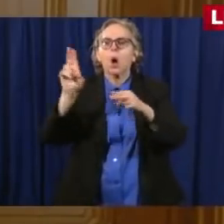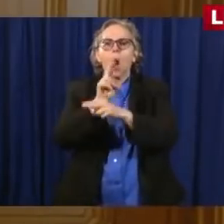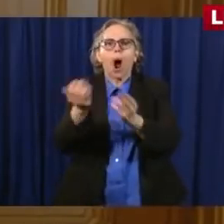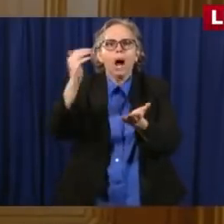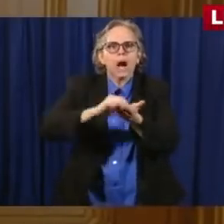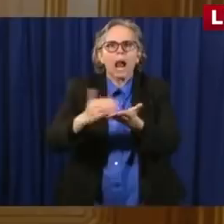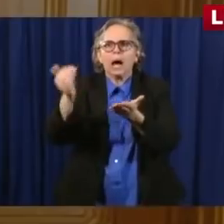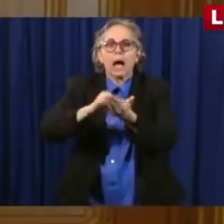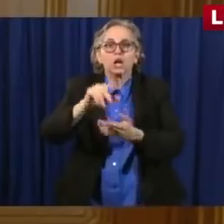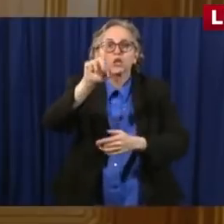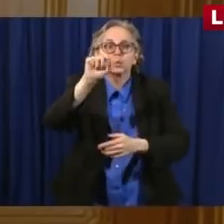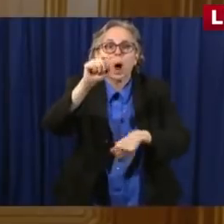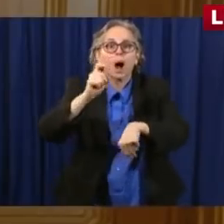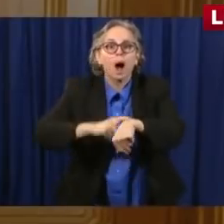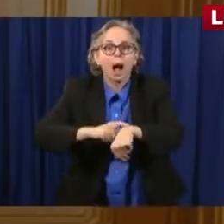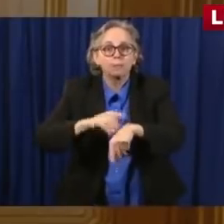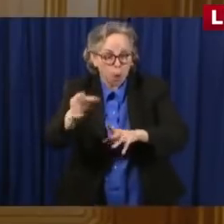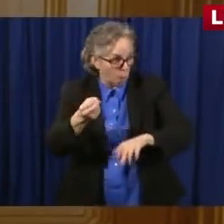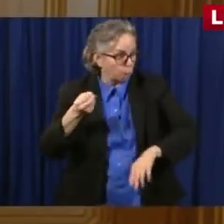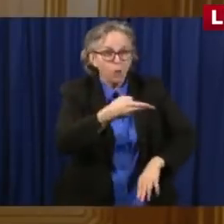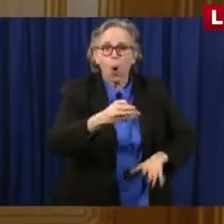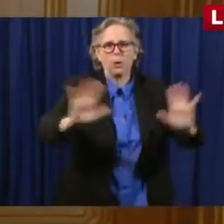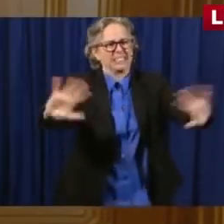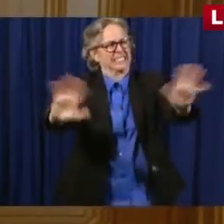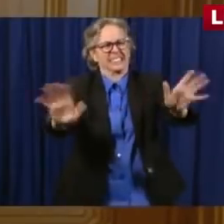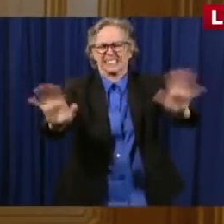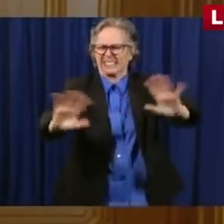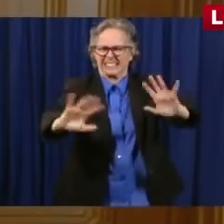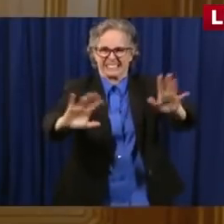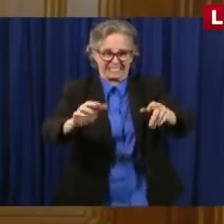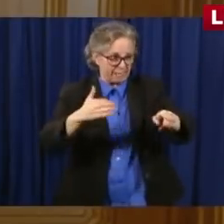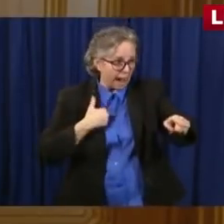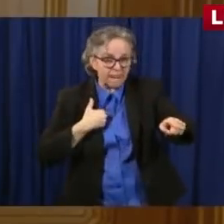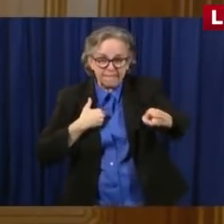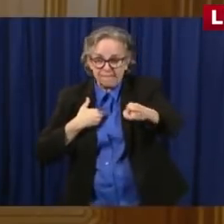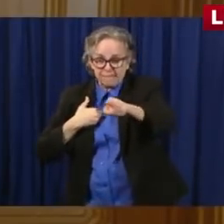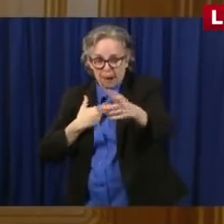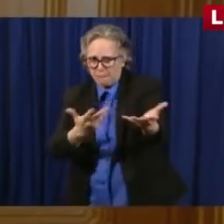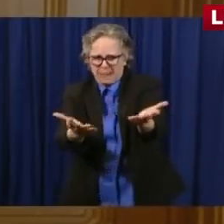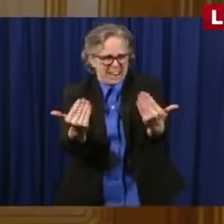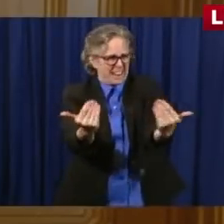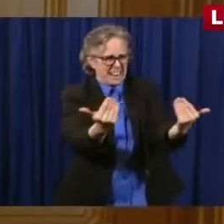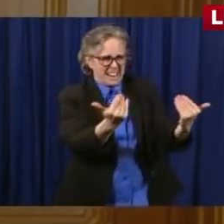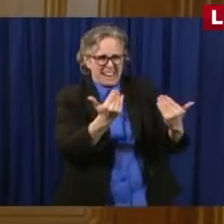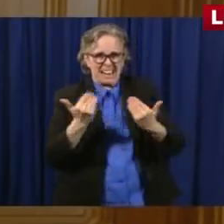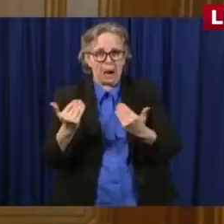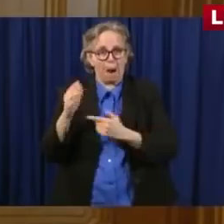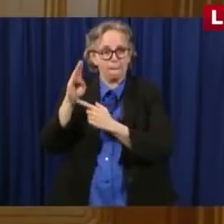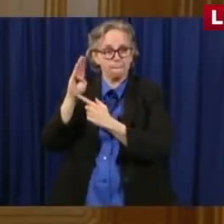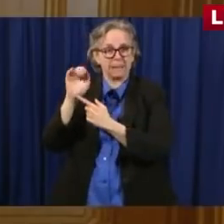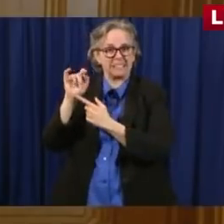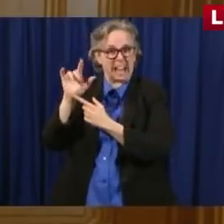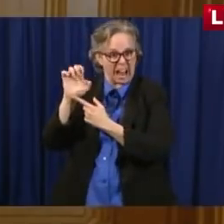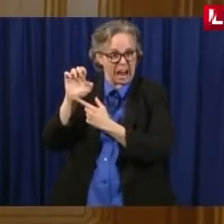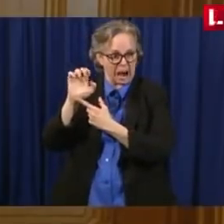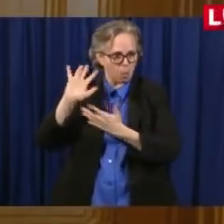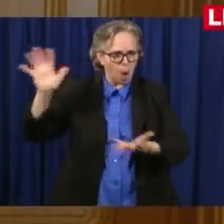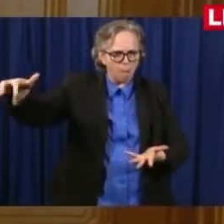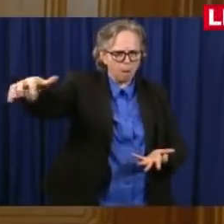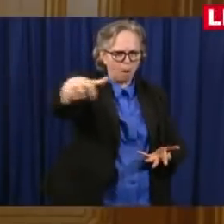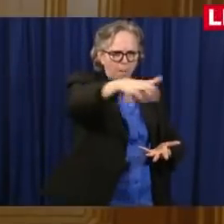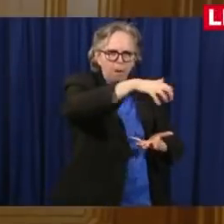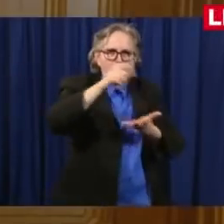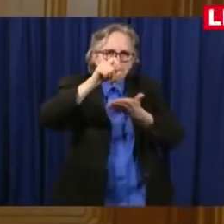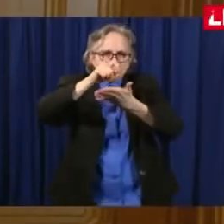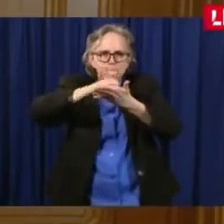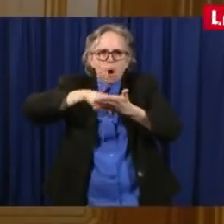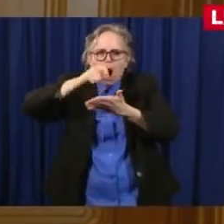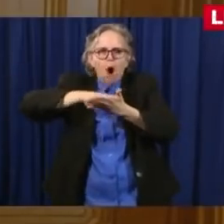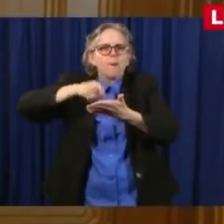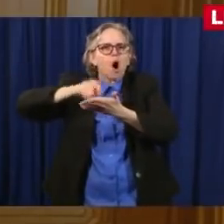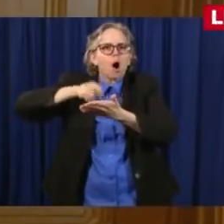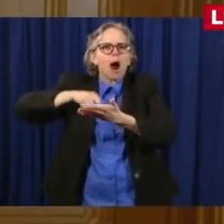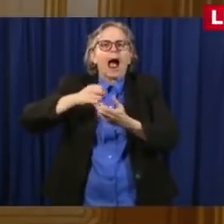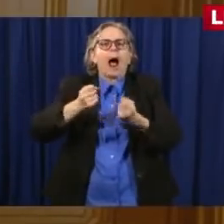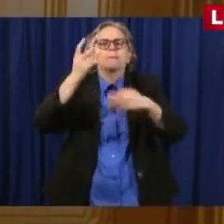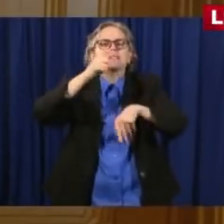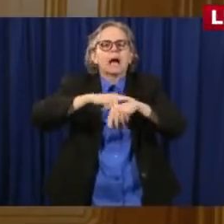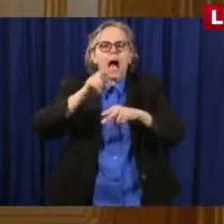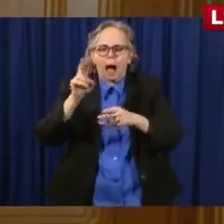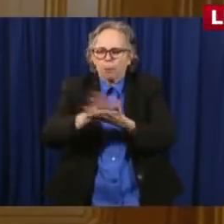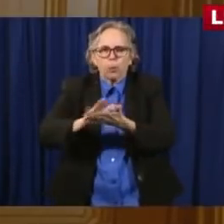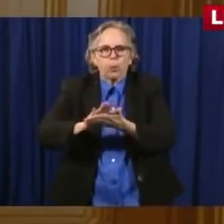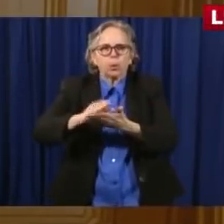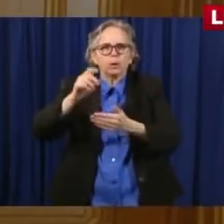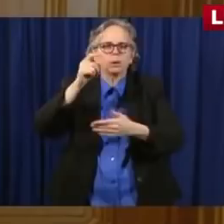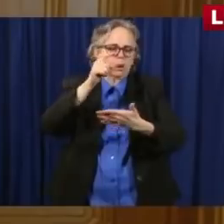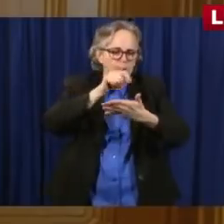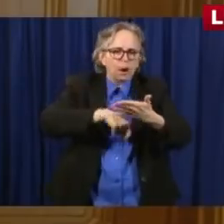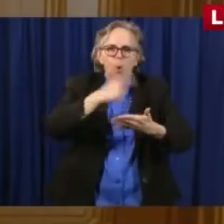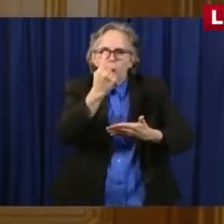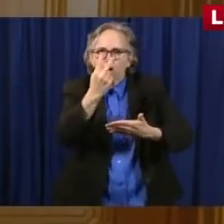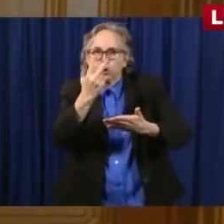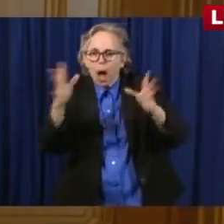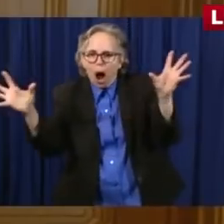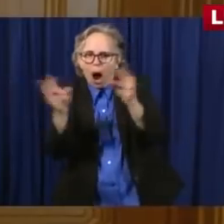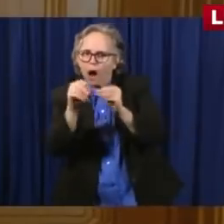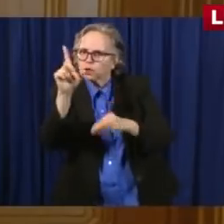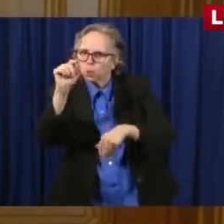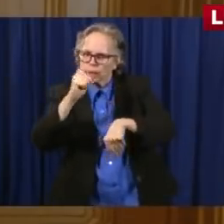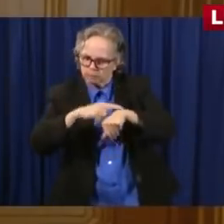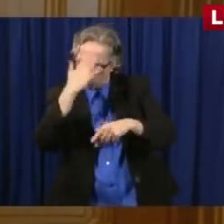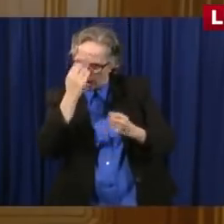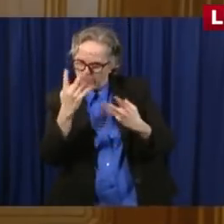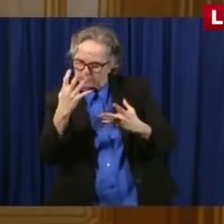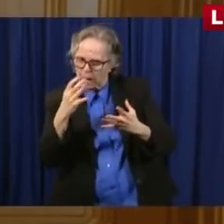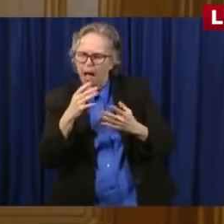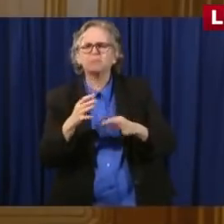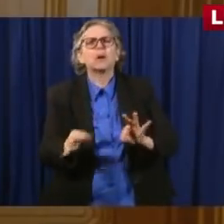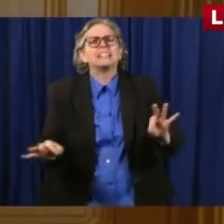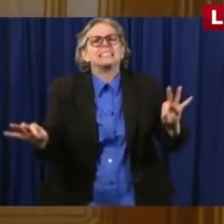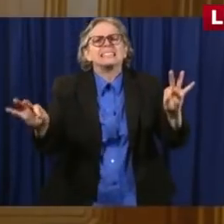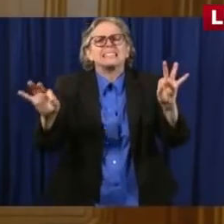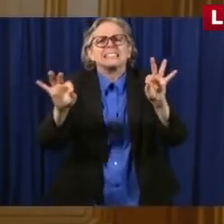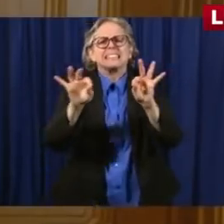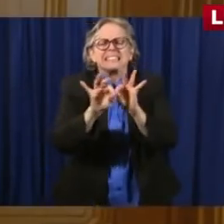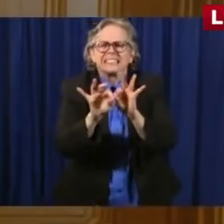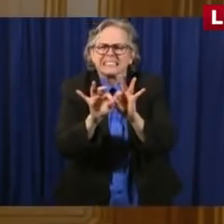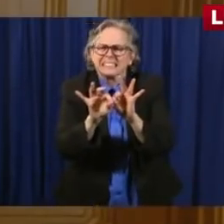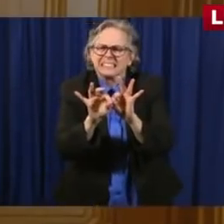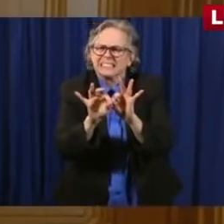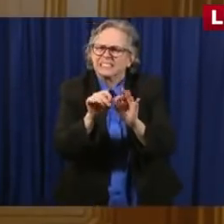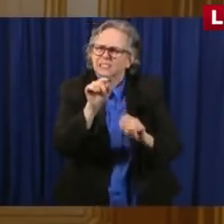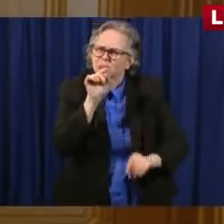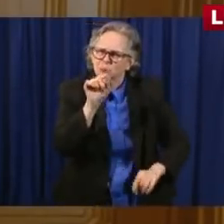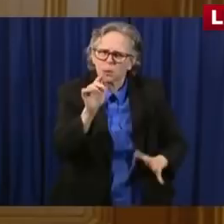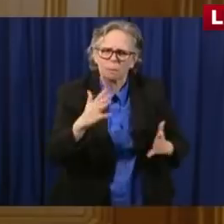THE WAY IT WORKS IS, THEY CAN BE TAKEN INTO BATTELLE: -- BA TTELLE, AND PATEL LOW WASH THEM.